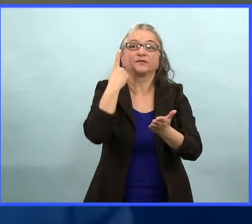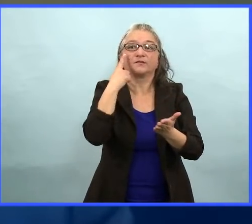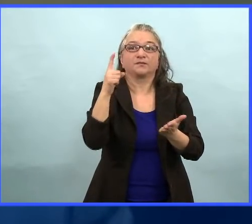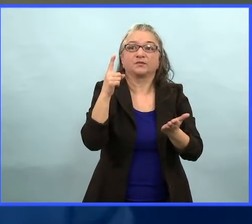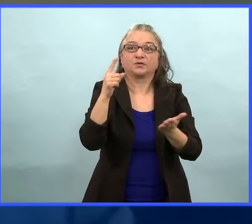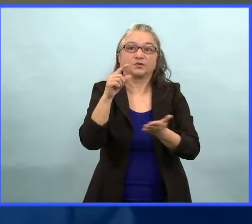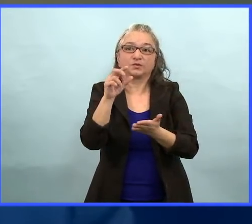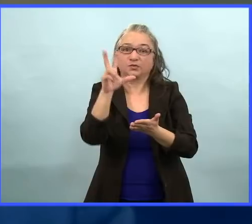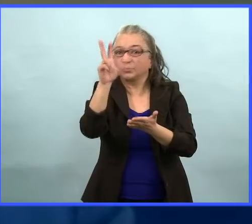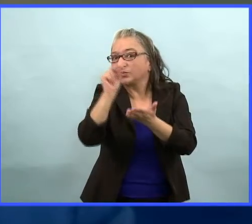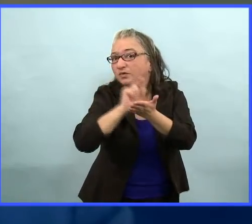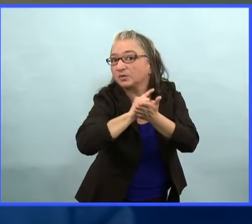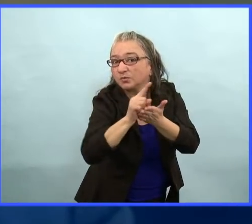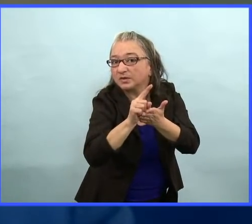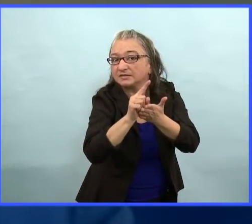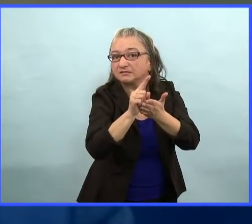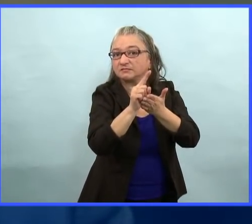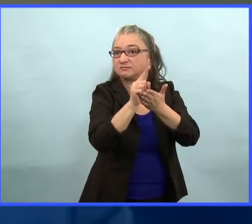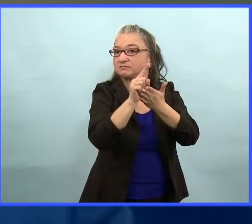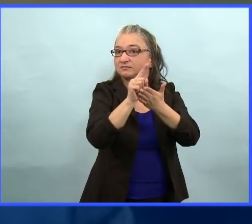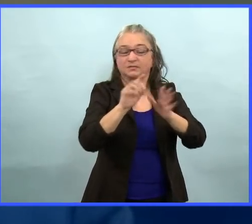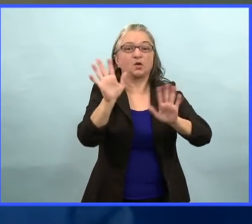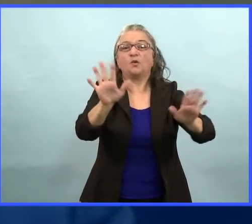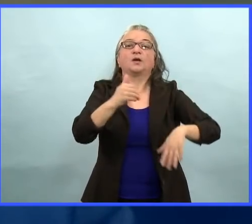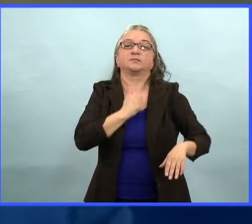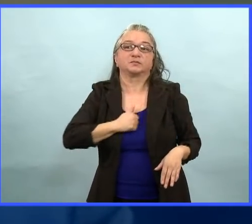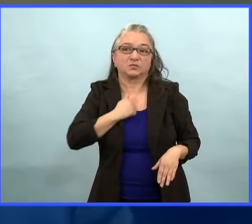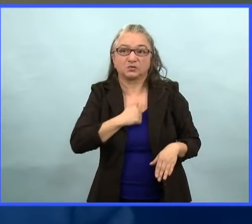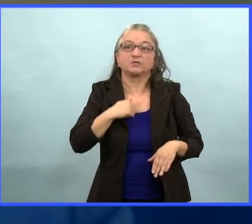and the uncertified healthcare aid micro credential course